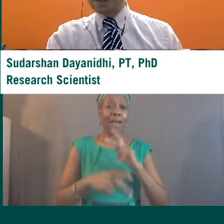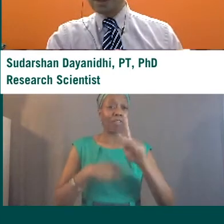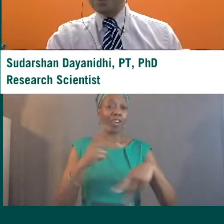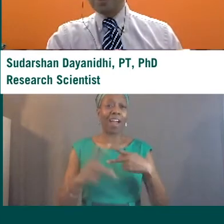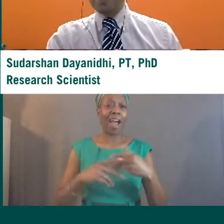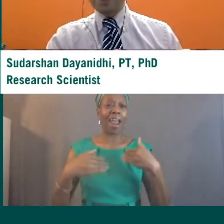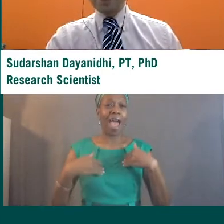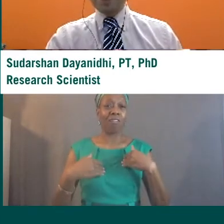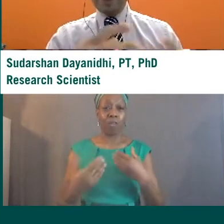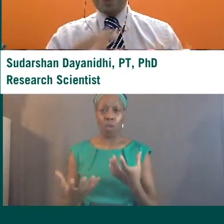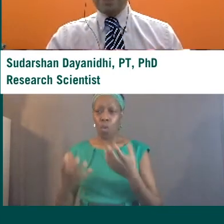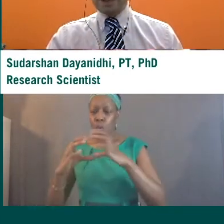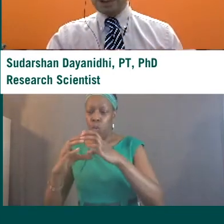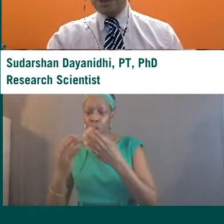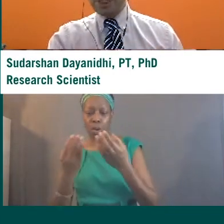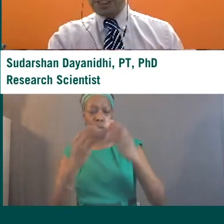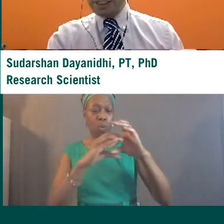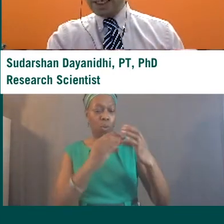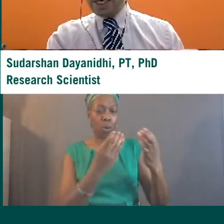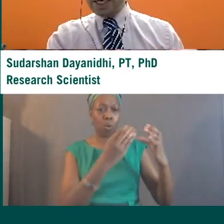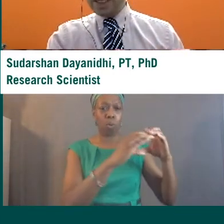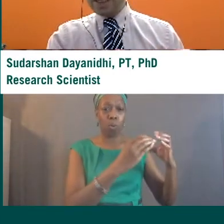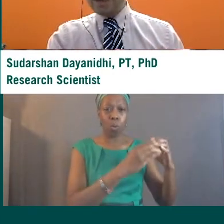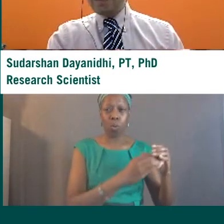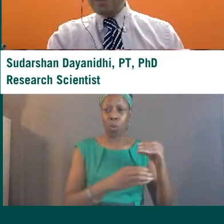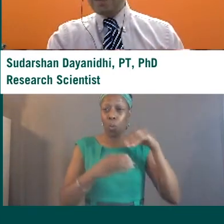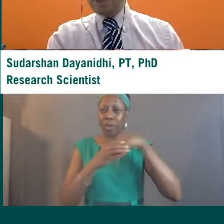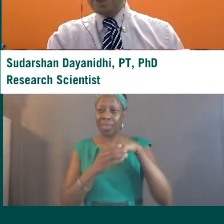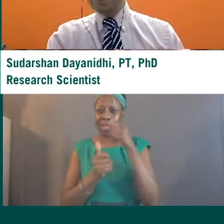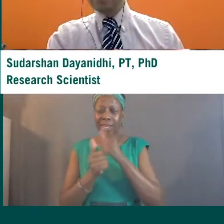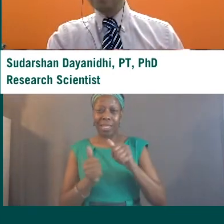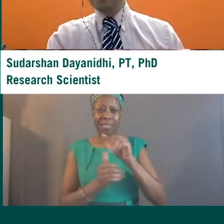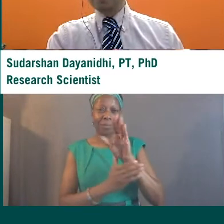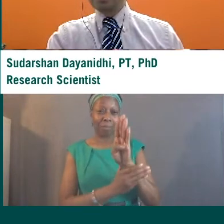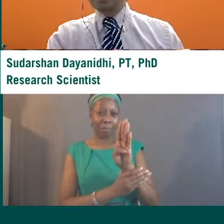surrounded by connective tissue. And within each of those bundles,